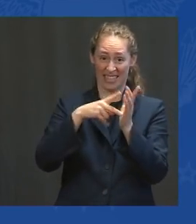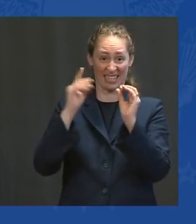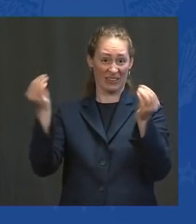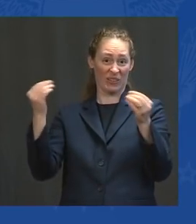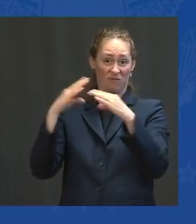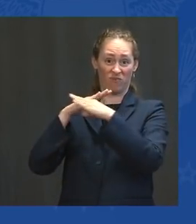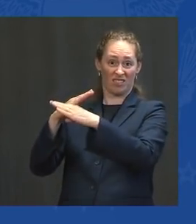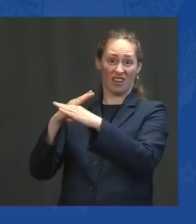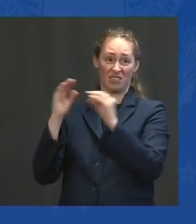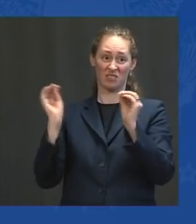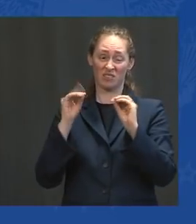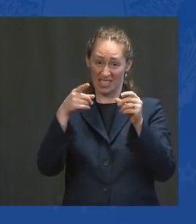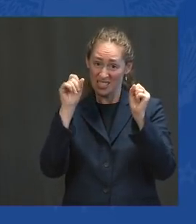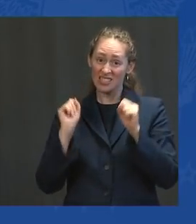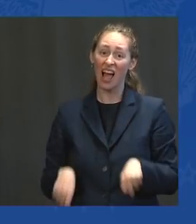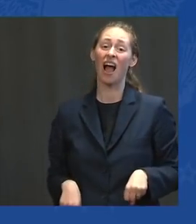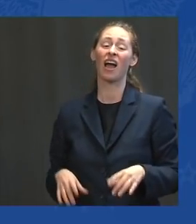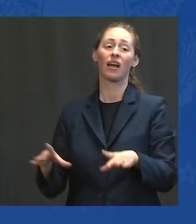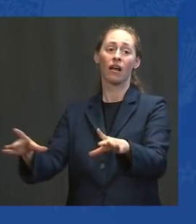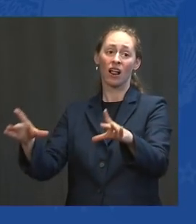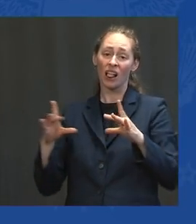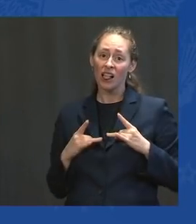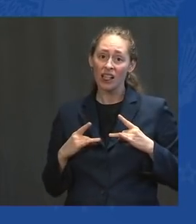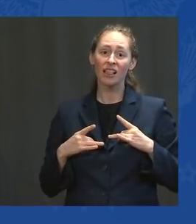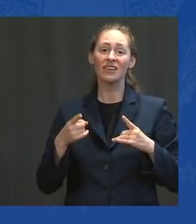from your perspective, your family and your friends at risk.